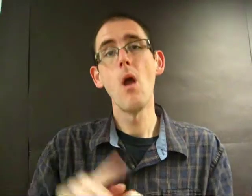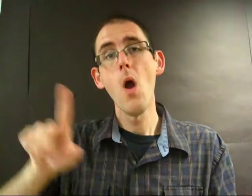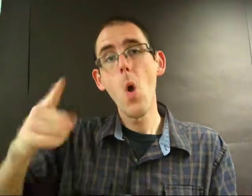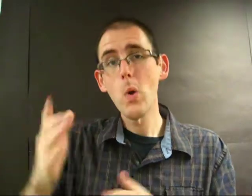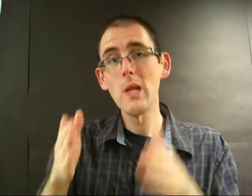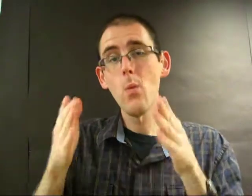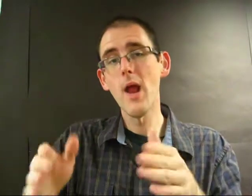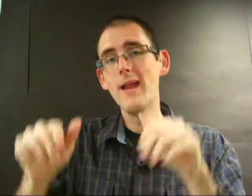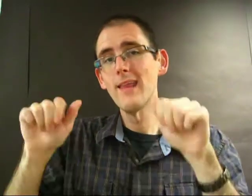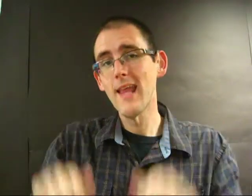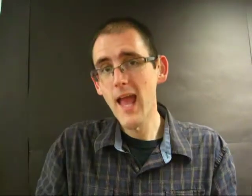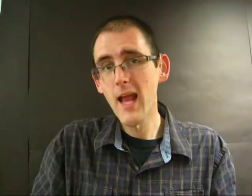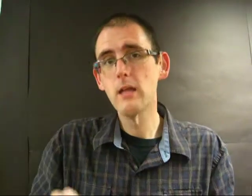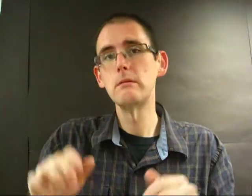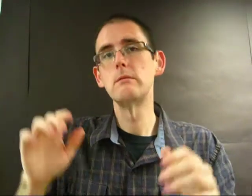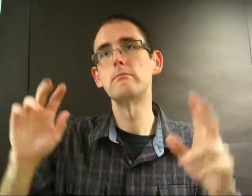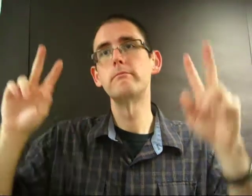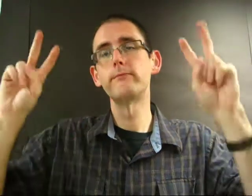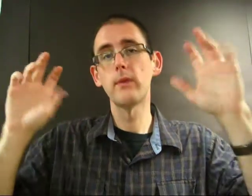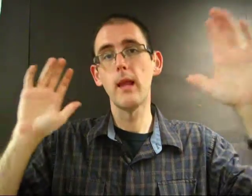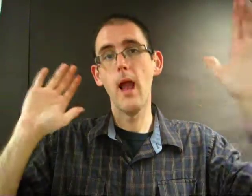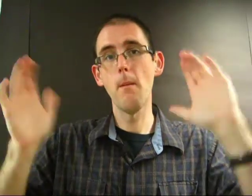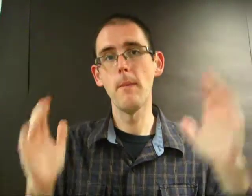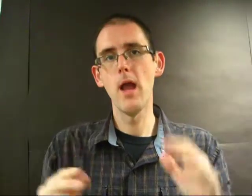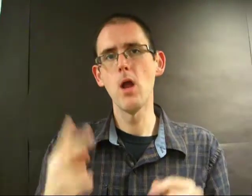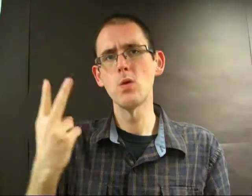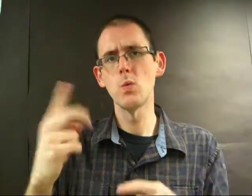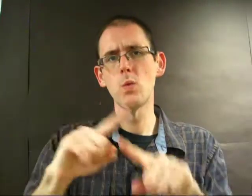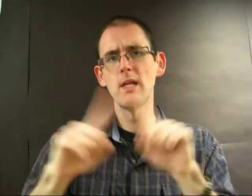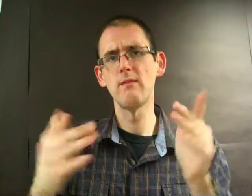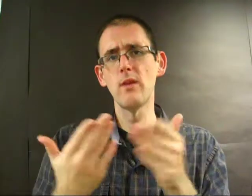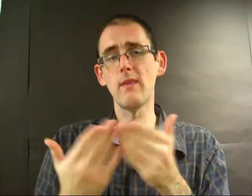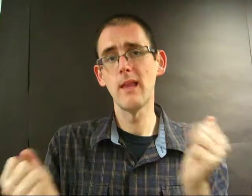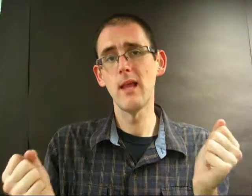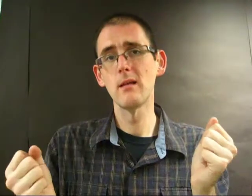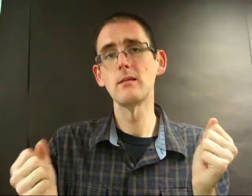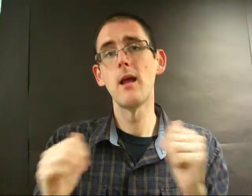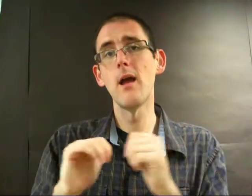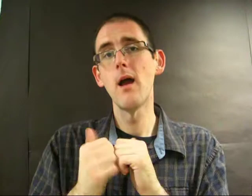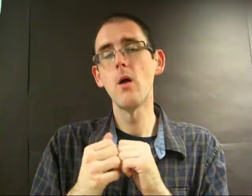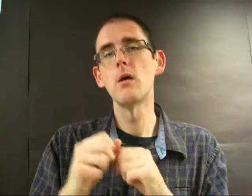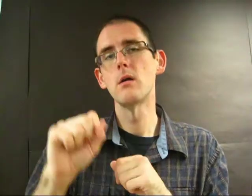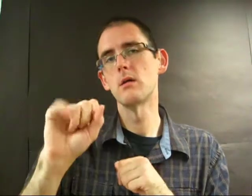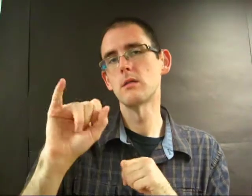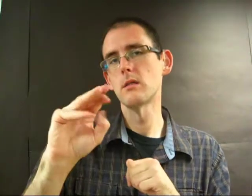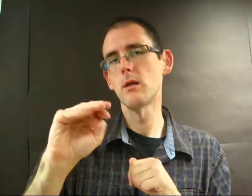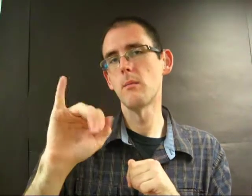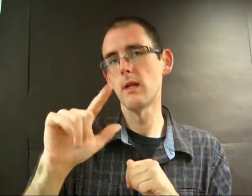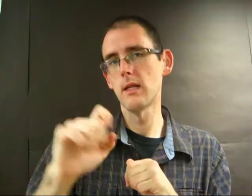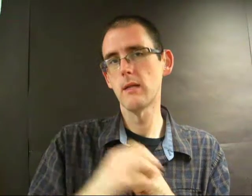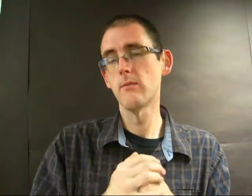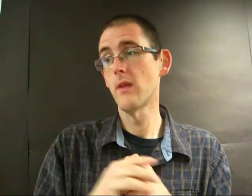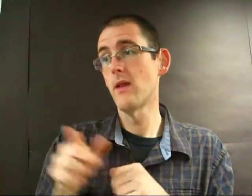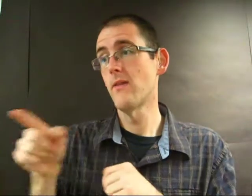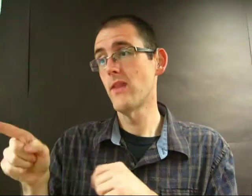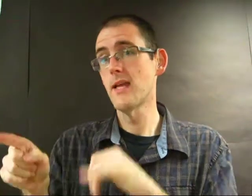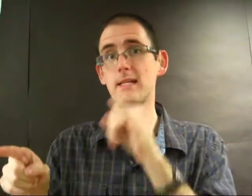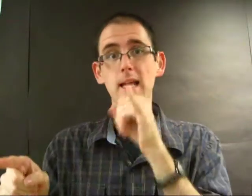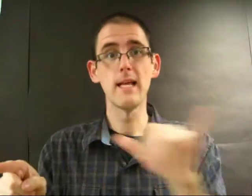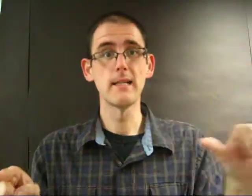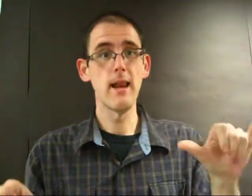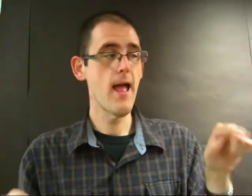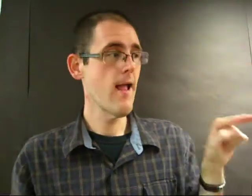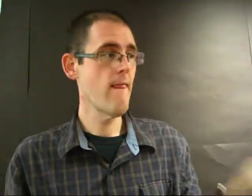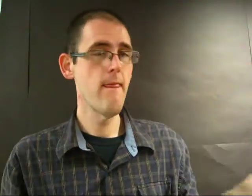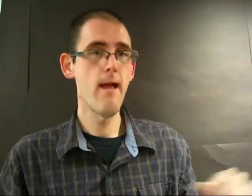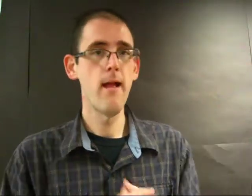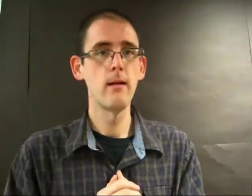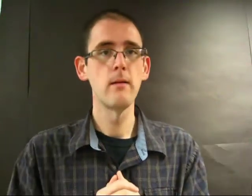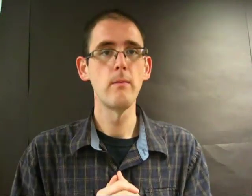The only way they can compare two unlike things is by simile: "This thing is like that thing."